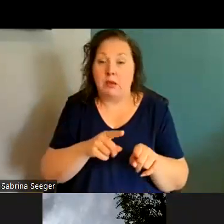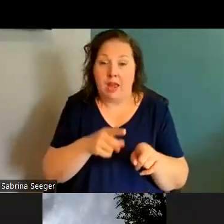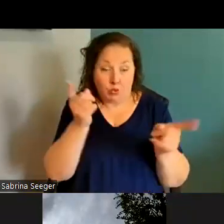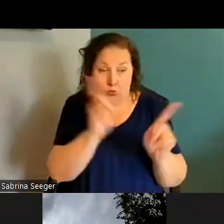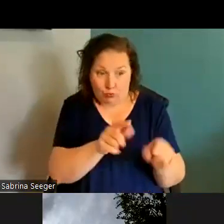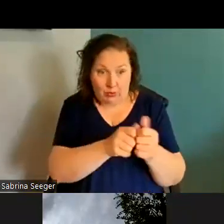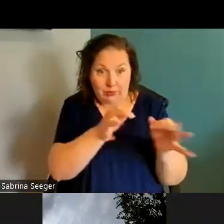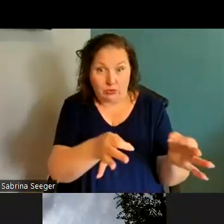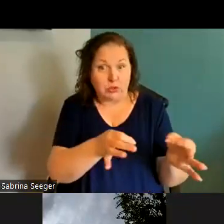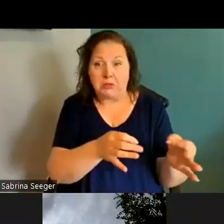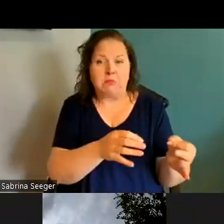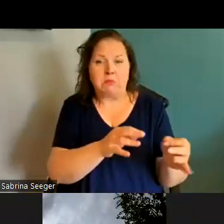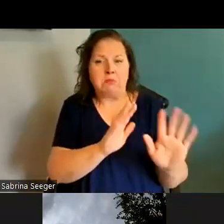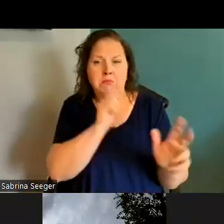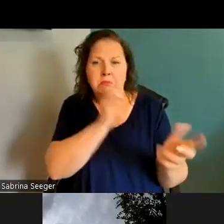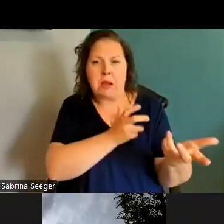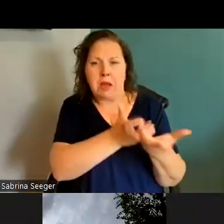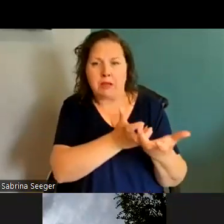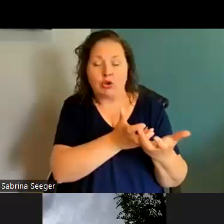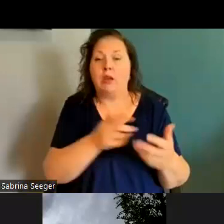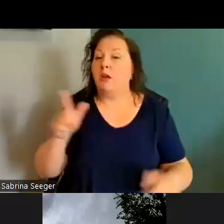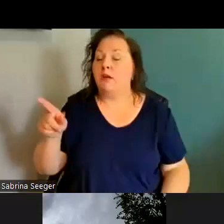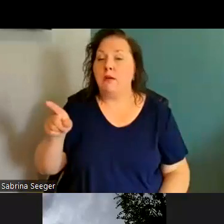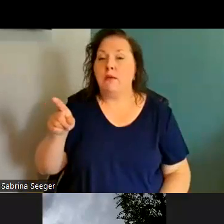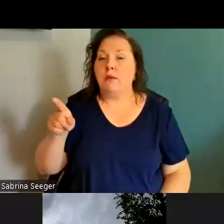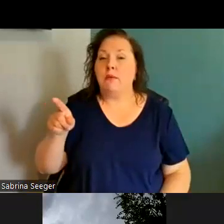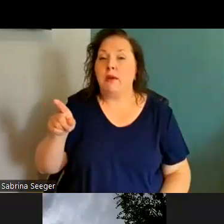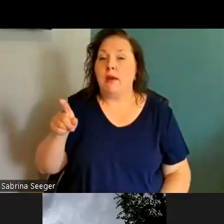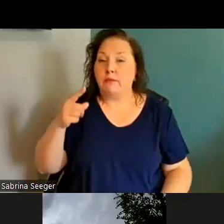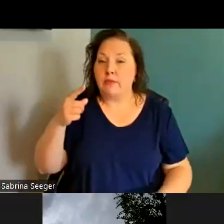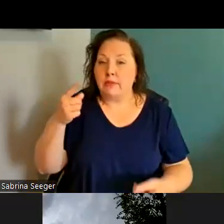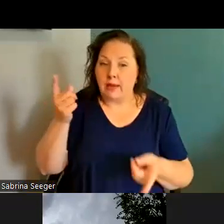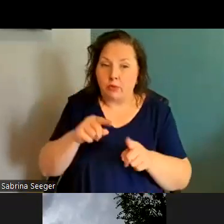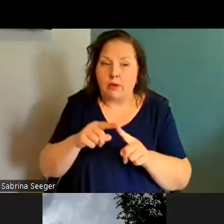not found eligible. If the LEA and parent agree they could proceed with another evaluation before